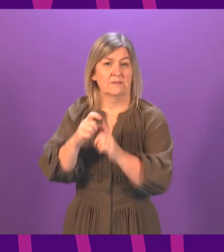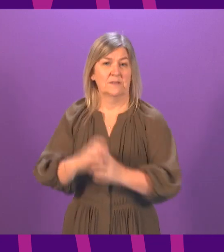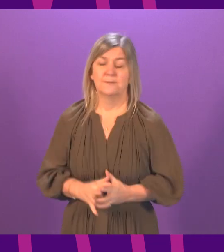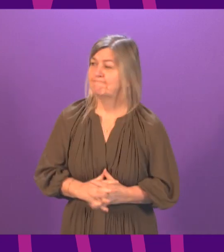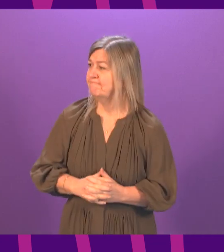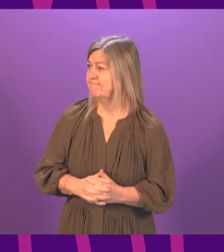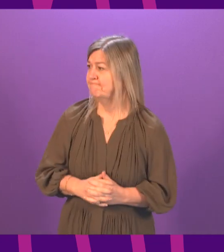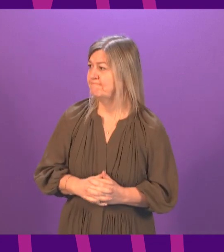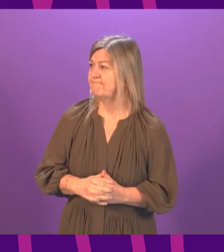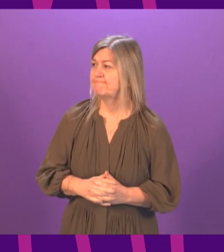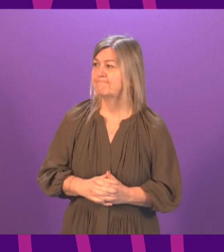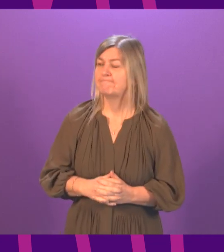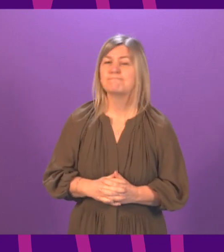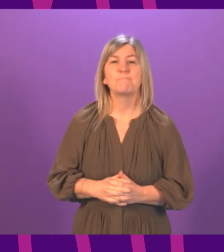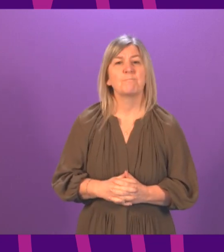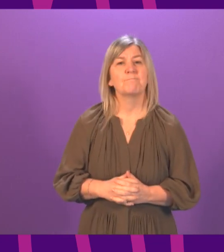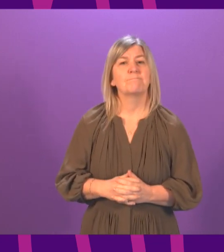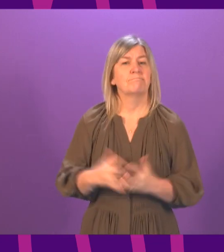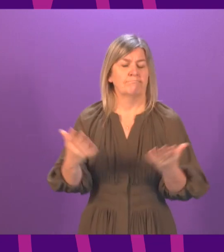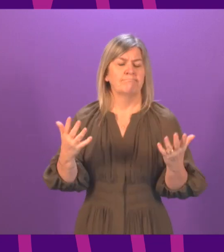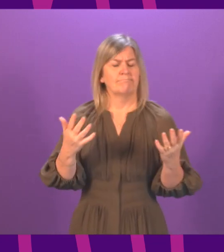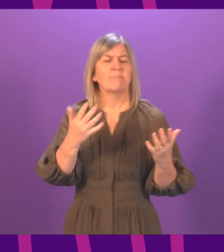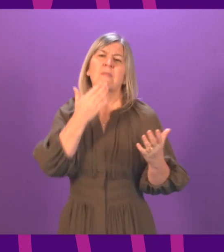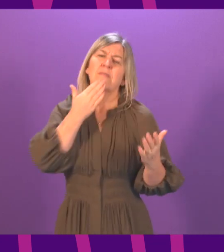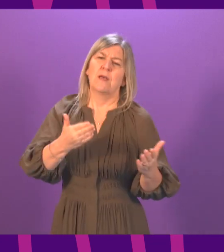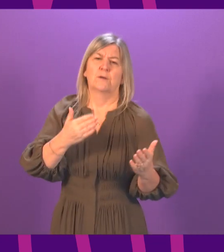as quickly and efficiently as possible so that restrictions can be lifted,